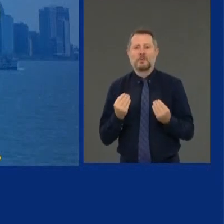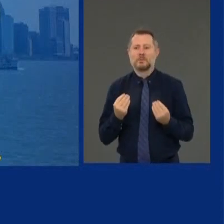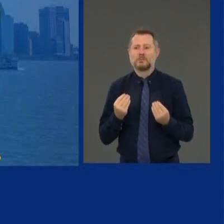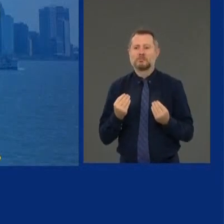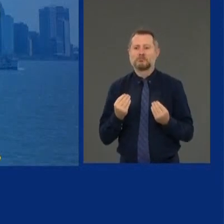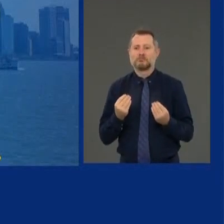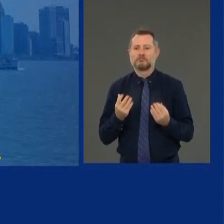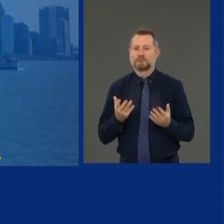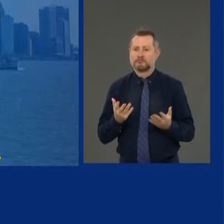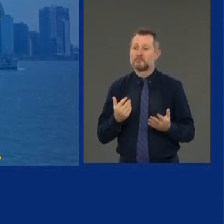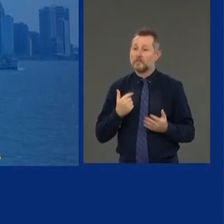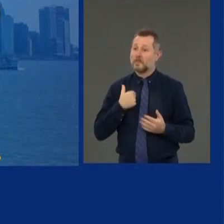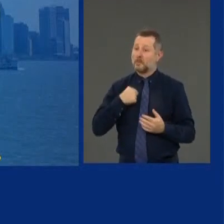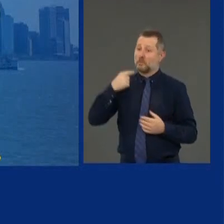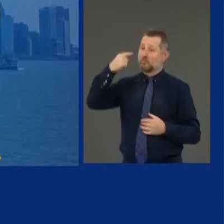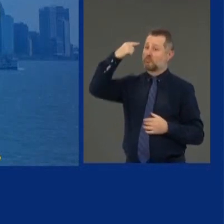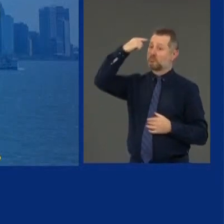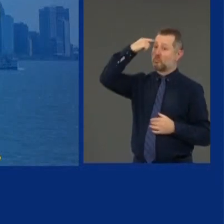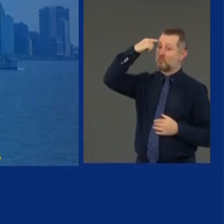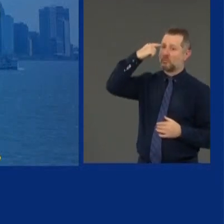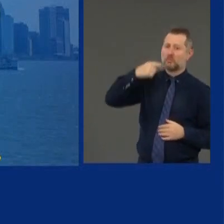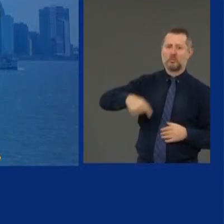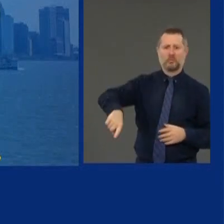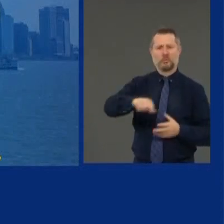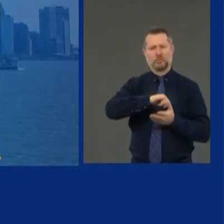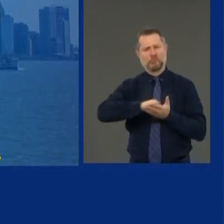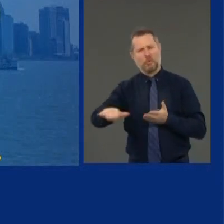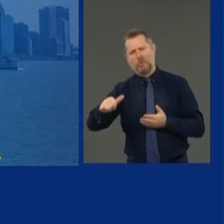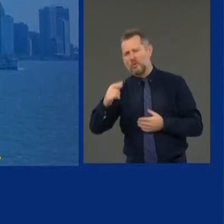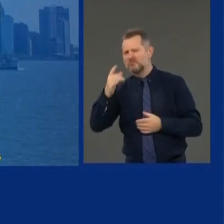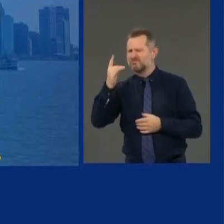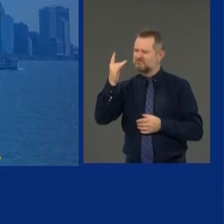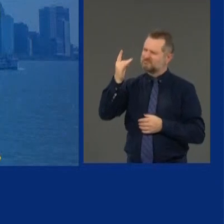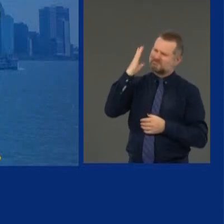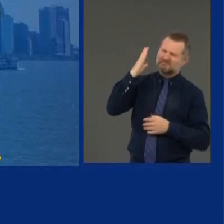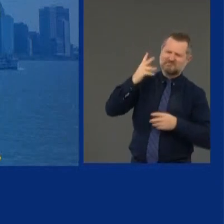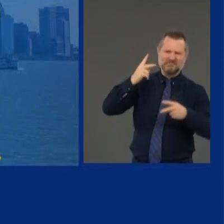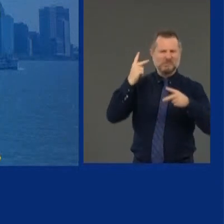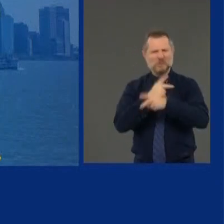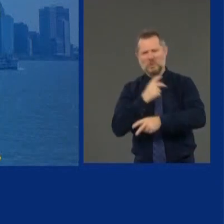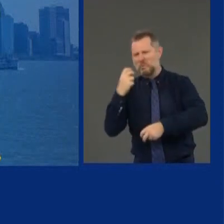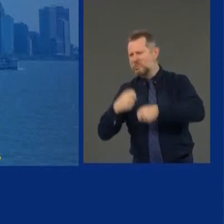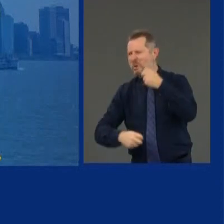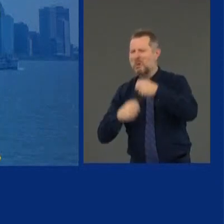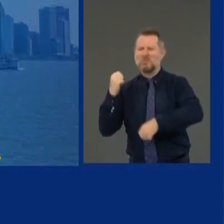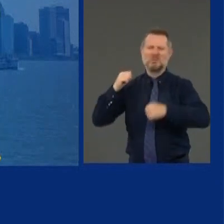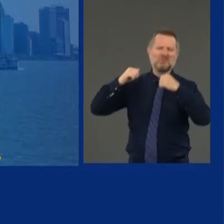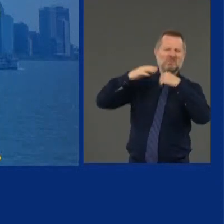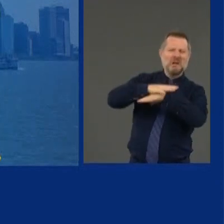HOW CAN CAN ALL THESE STATES BE GOING UP AND NEW YORK IS GOING DOWN. HOW CAN THAT BE?